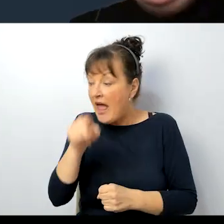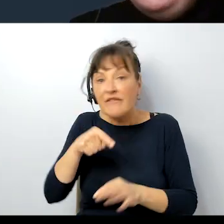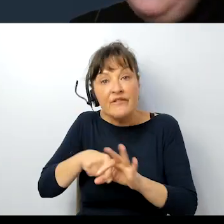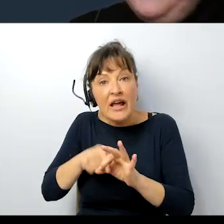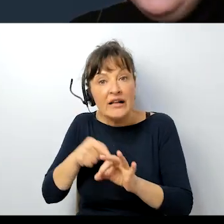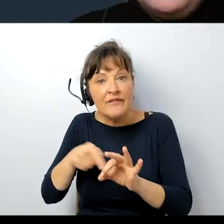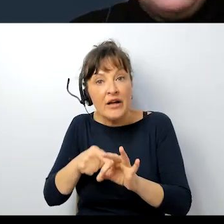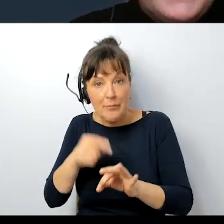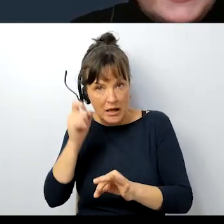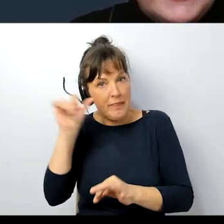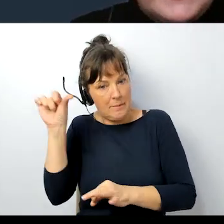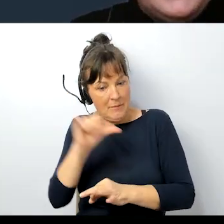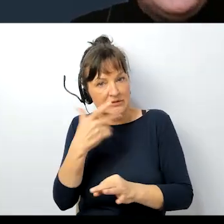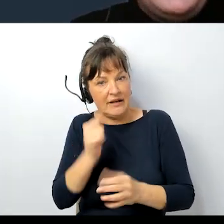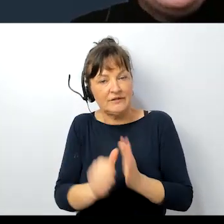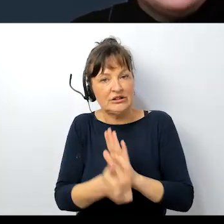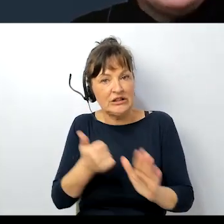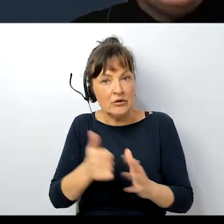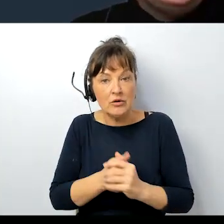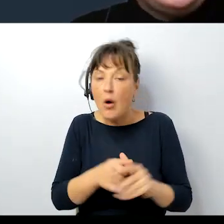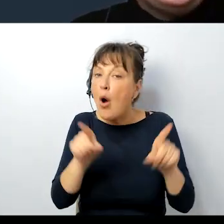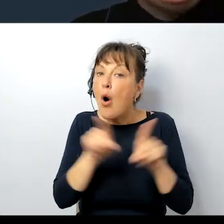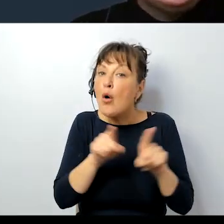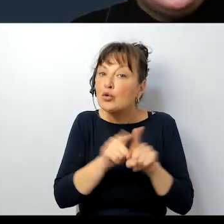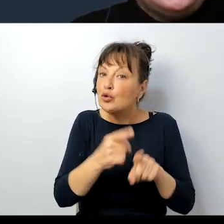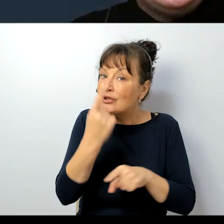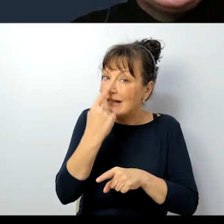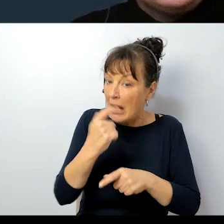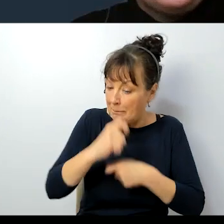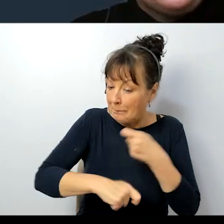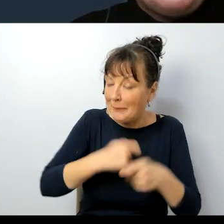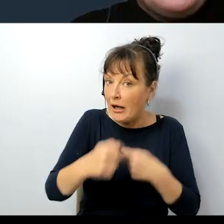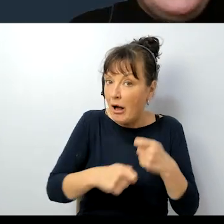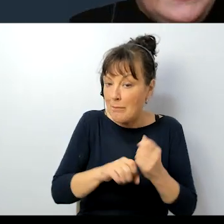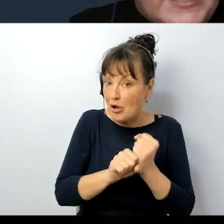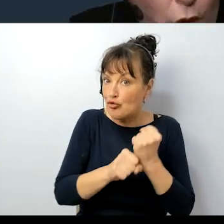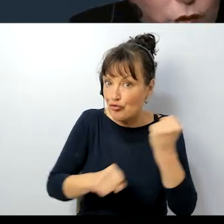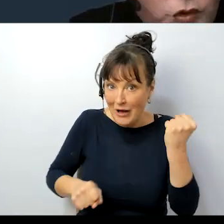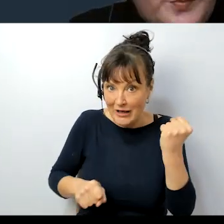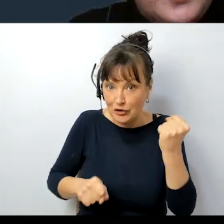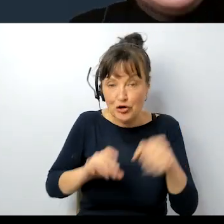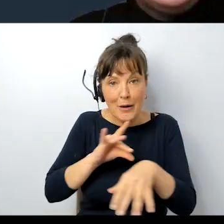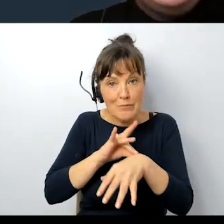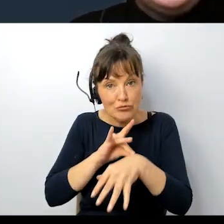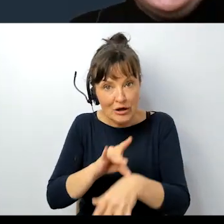if there are vacancies available and that they meet the entry requirements. It's also possible to